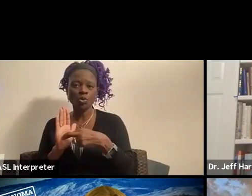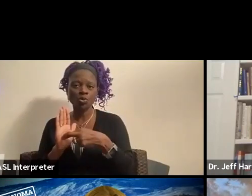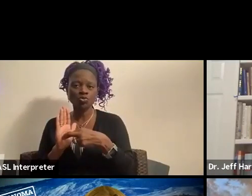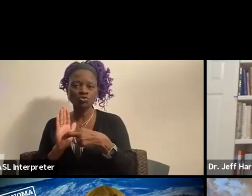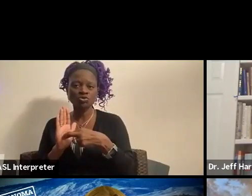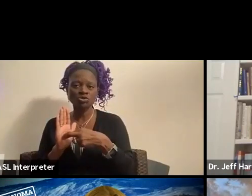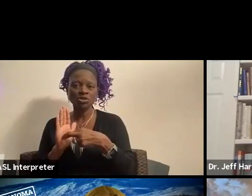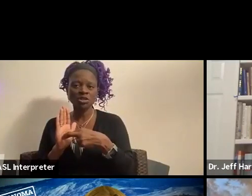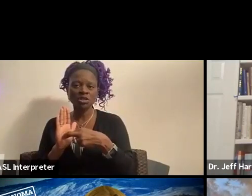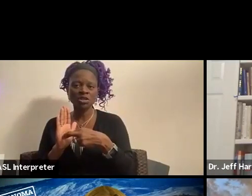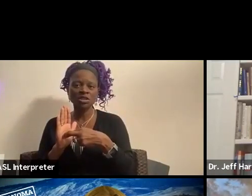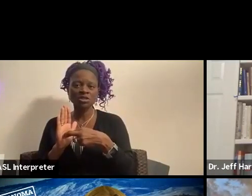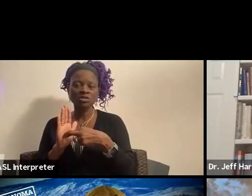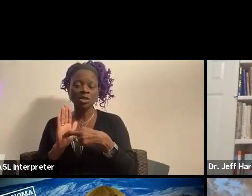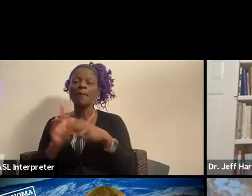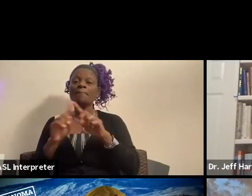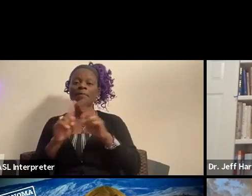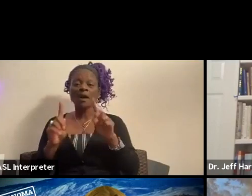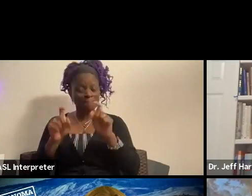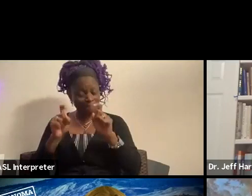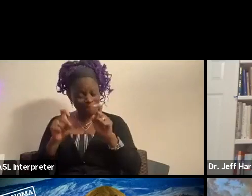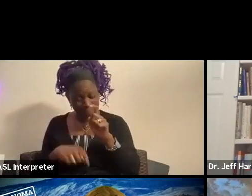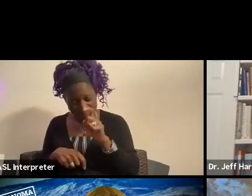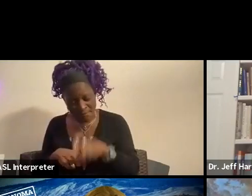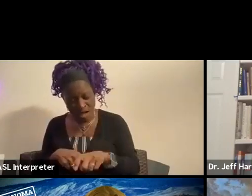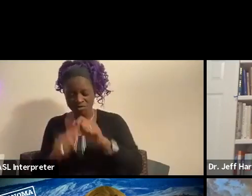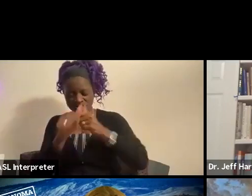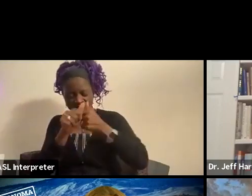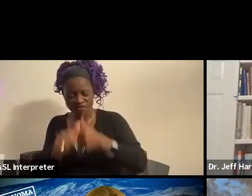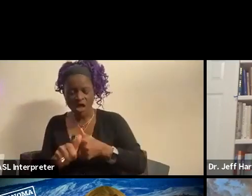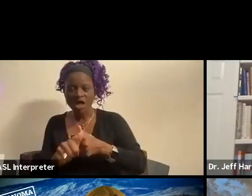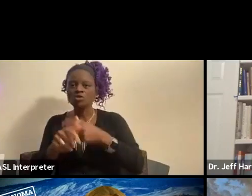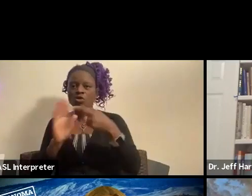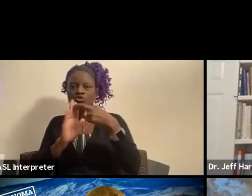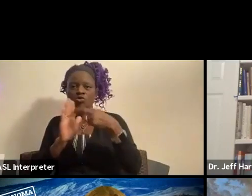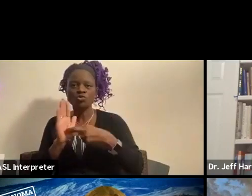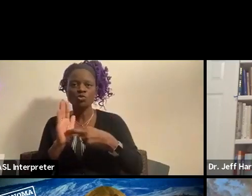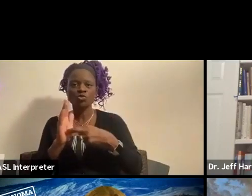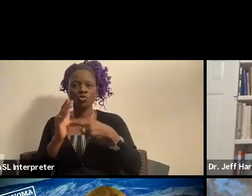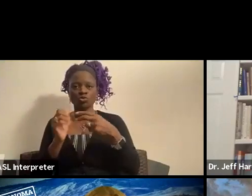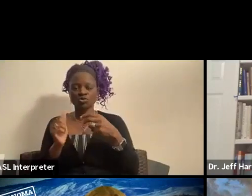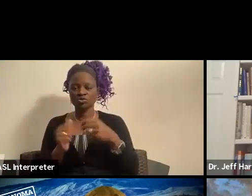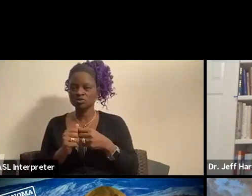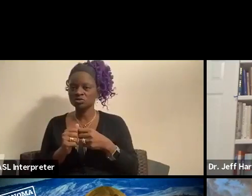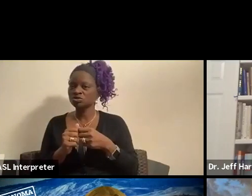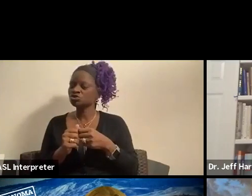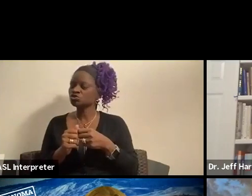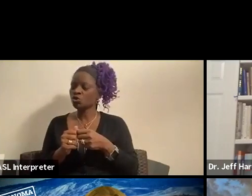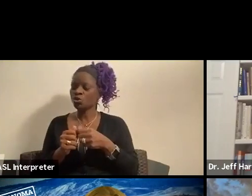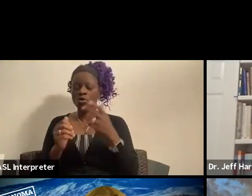open, but they have to be in compliance with the new set of rules. So once open, you get to stay open.